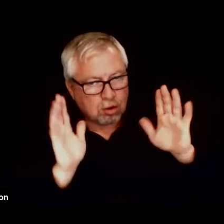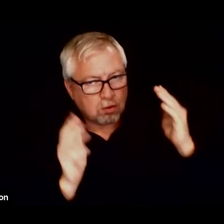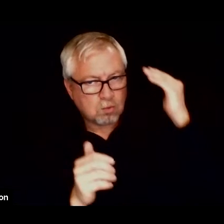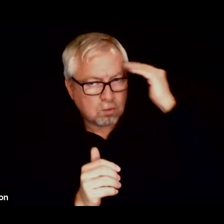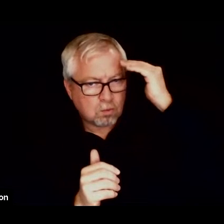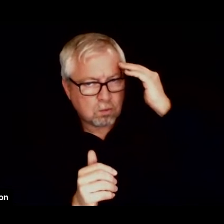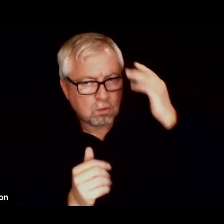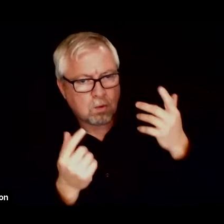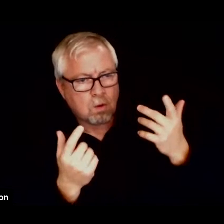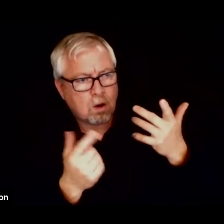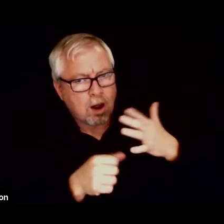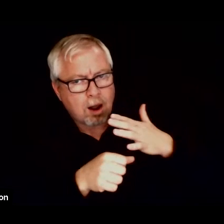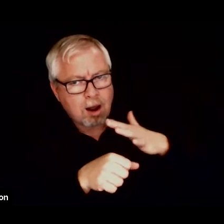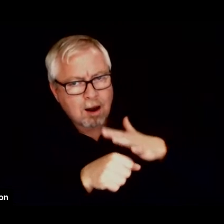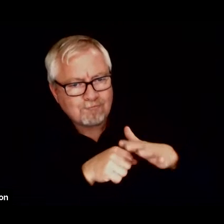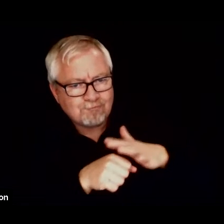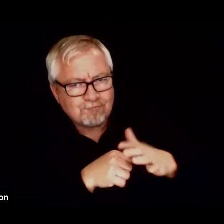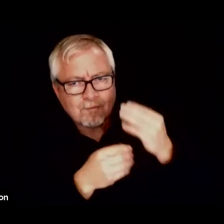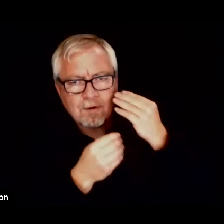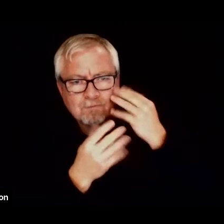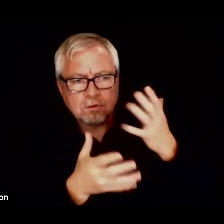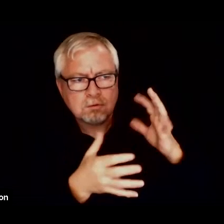but i anticipate that they will begin that discussion